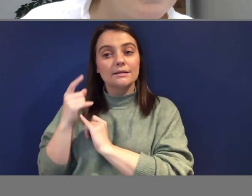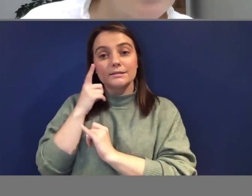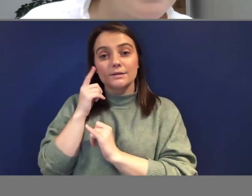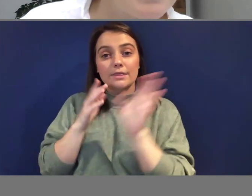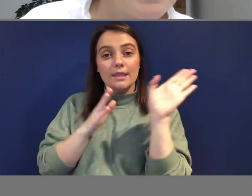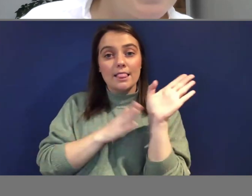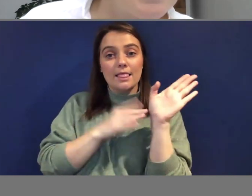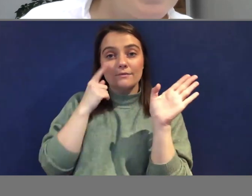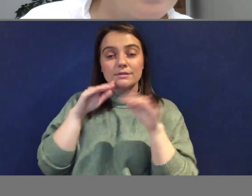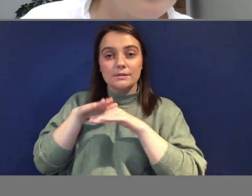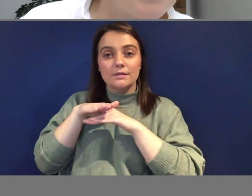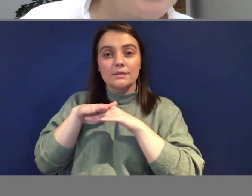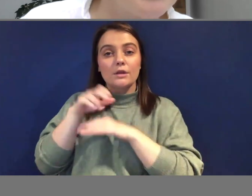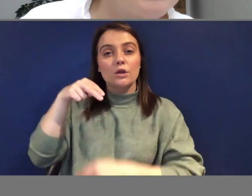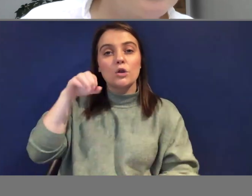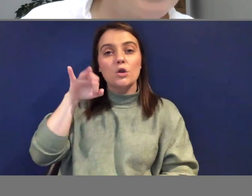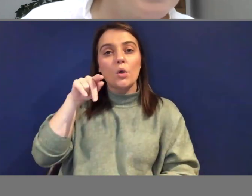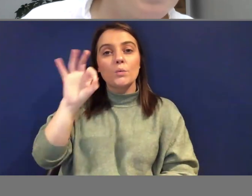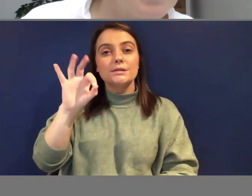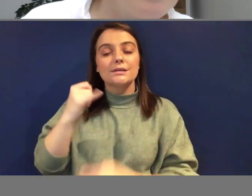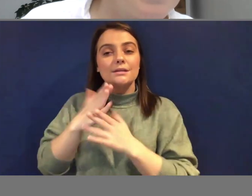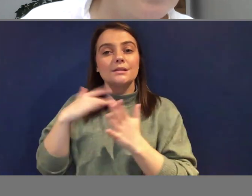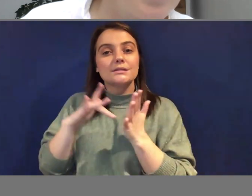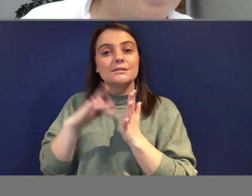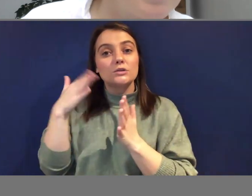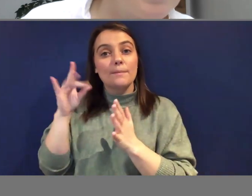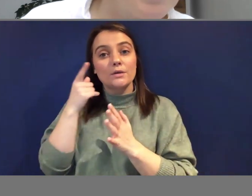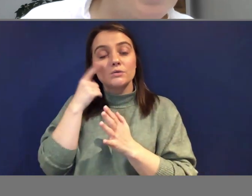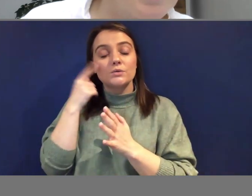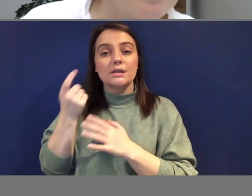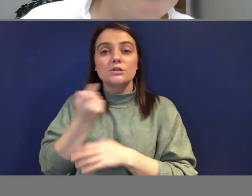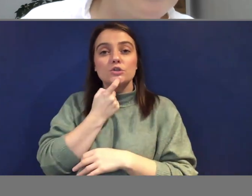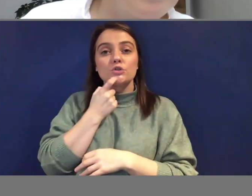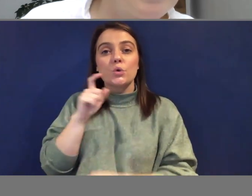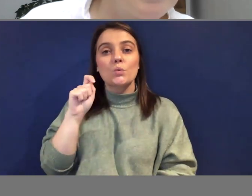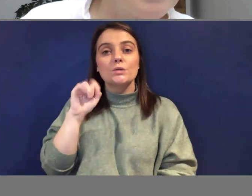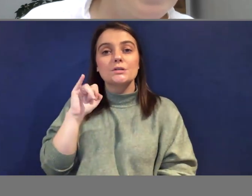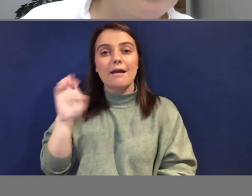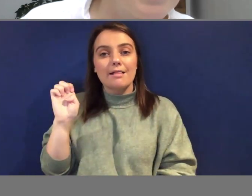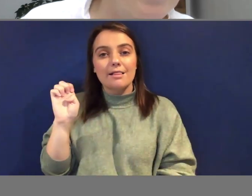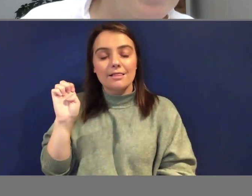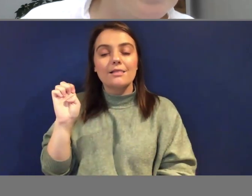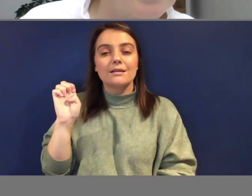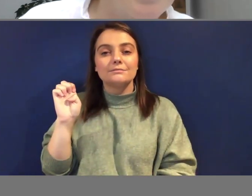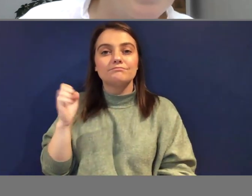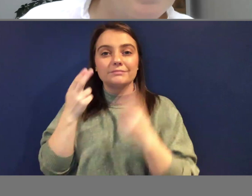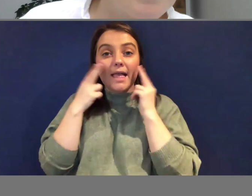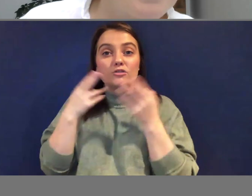shows the nosing detail in the central bank so it's done in stone tile it's a natural material